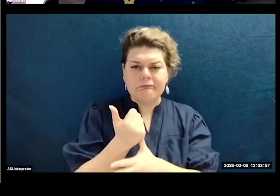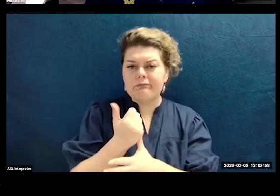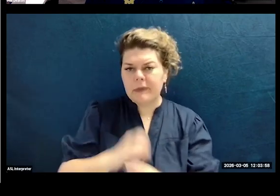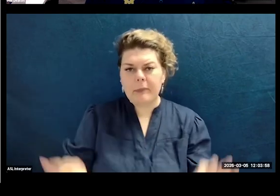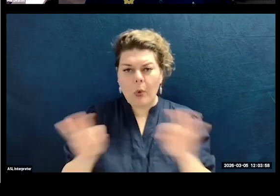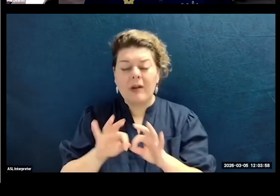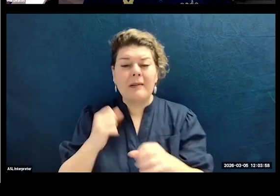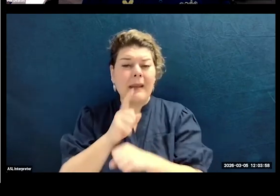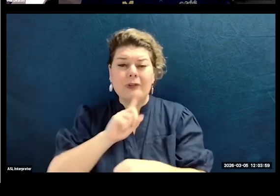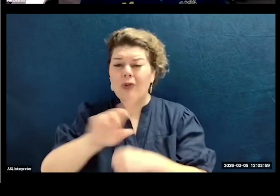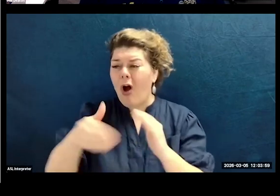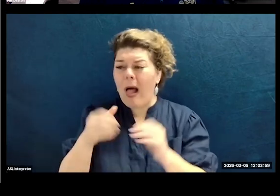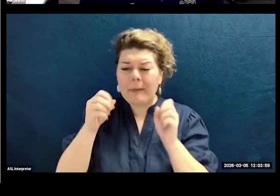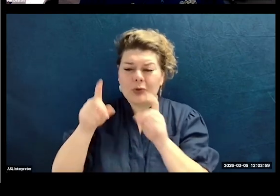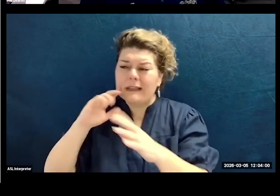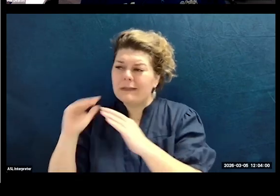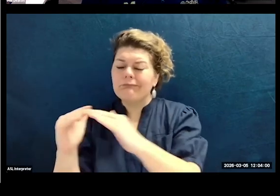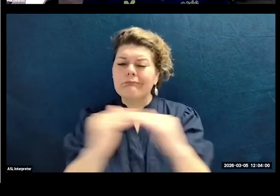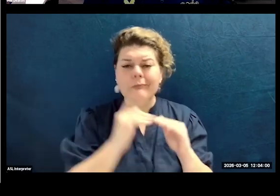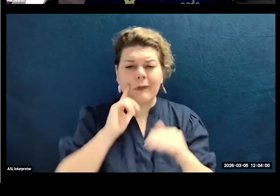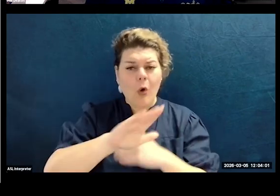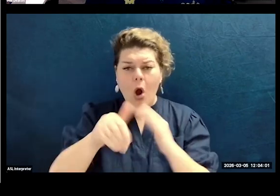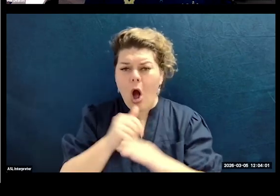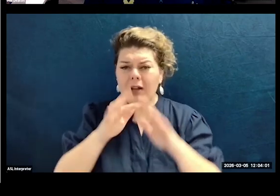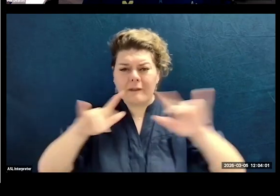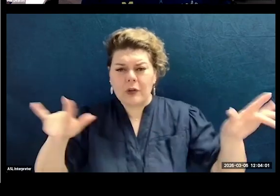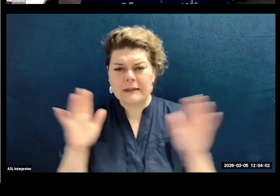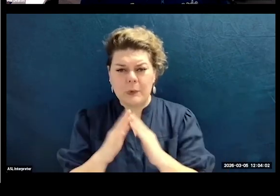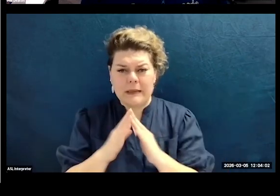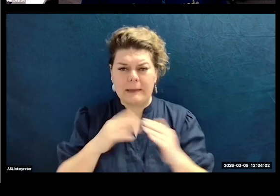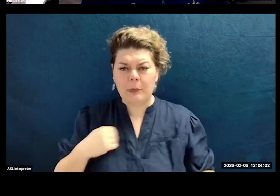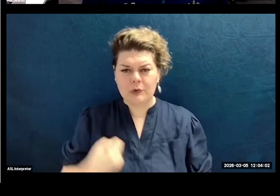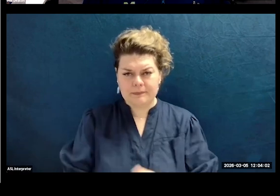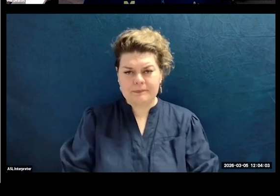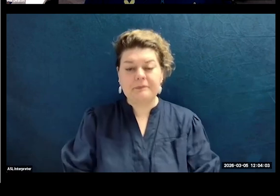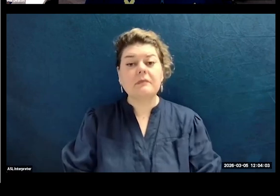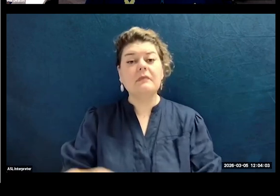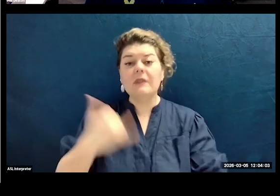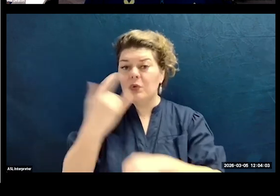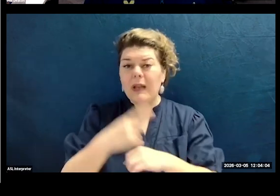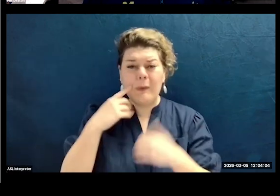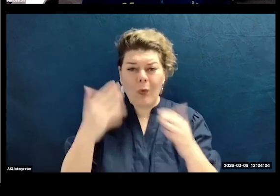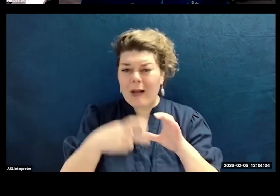ensuring equitable opportunities for all members of our diverse community. As we're diving into the workshop today, we did want